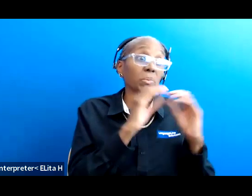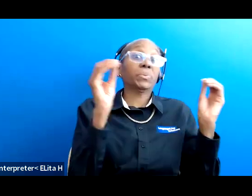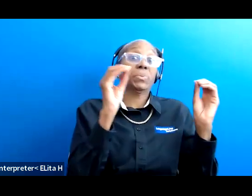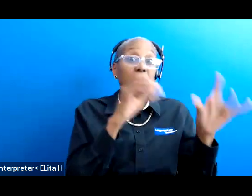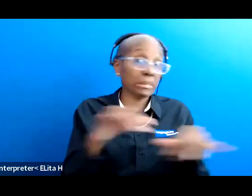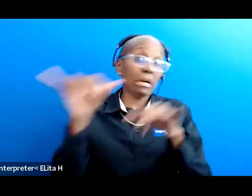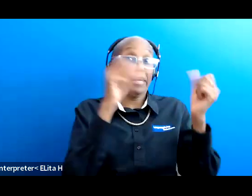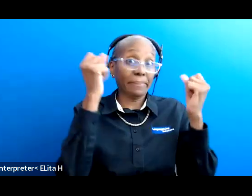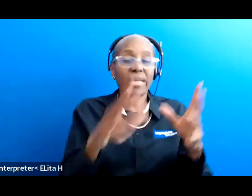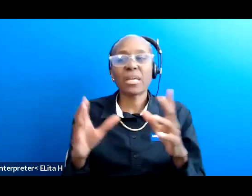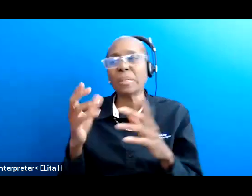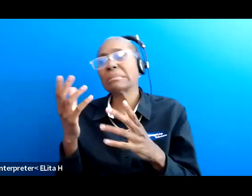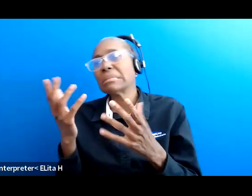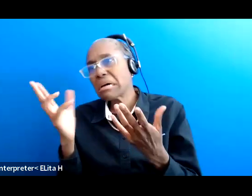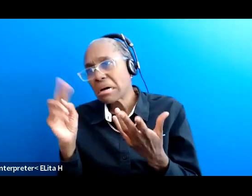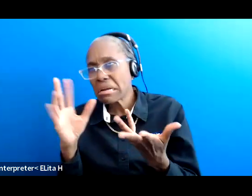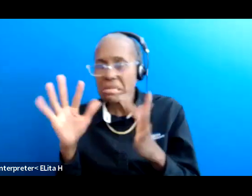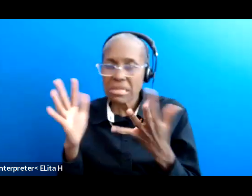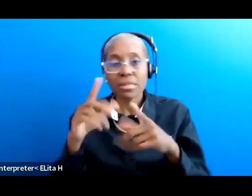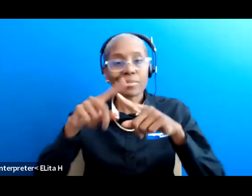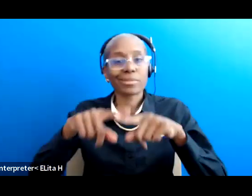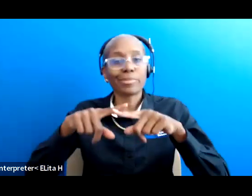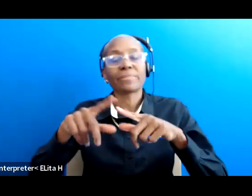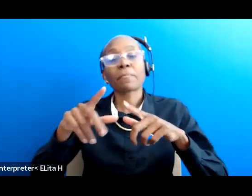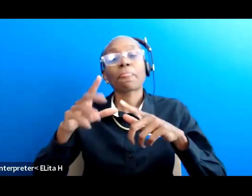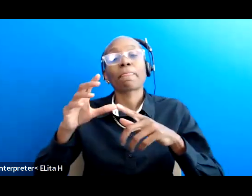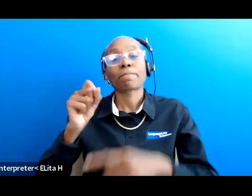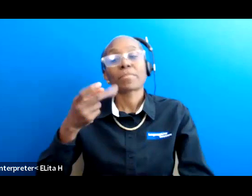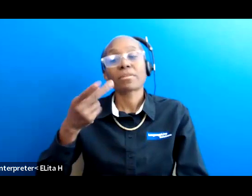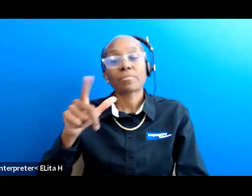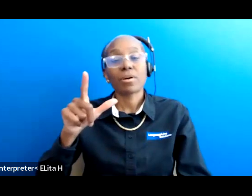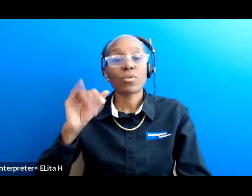As we age and sometimes with spinal cord injury, blood pressure keeps going down.